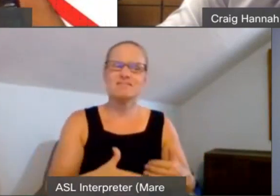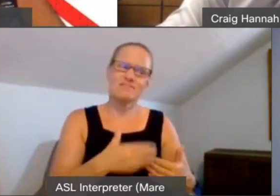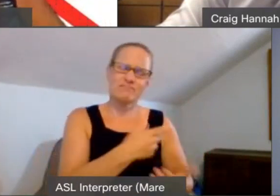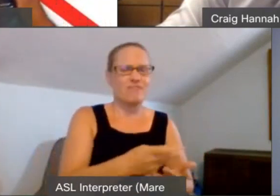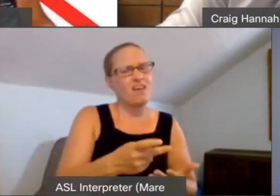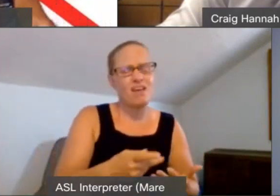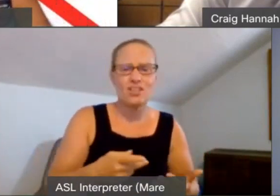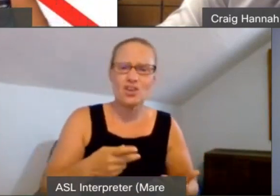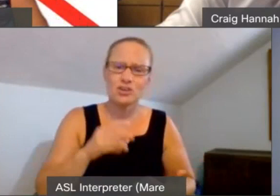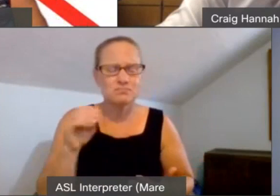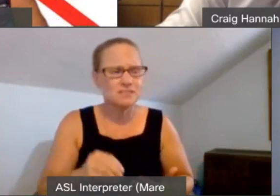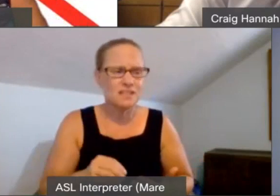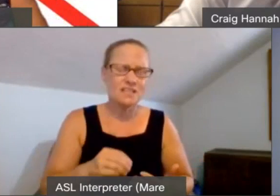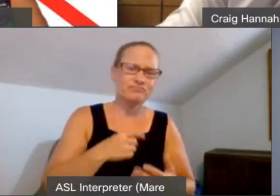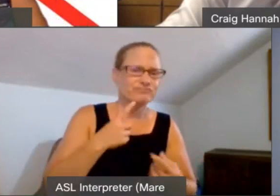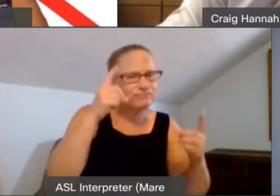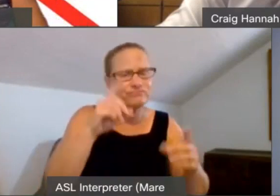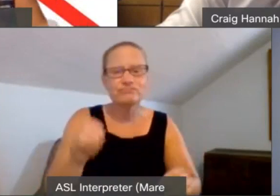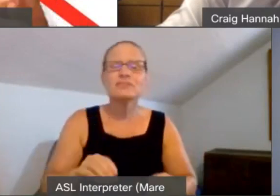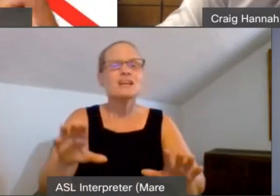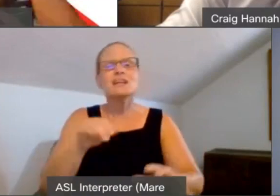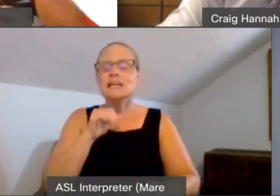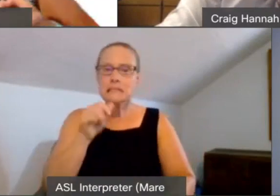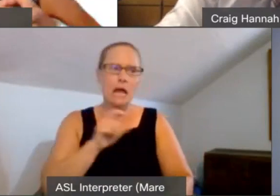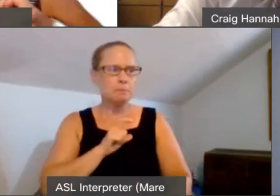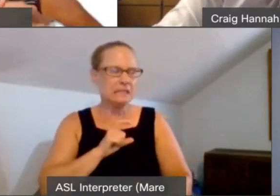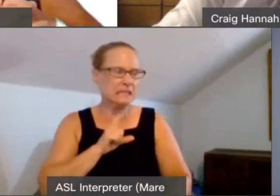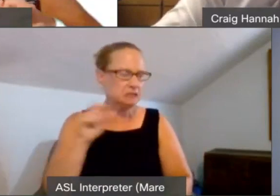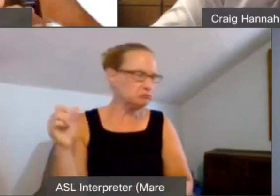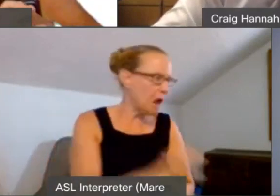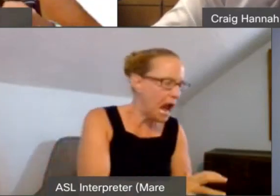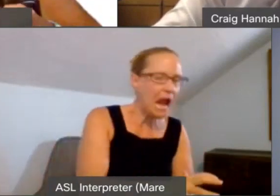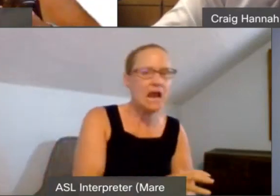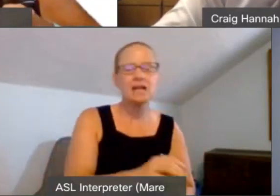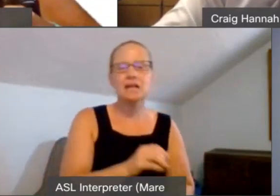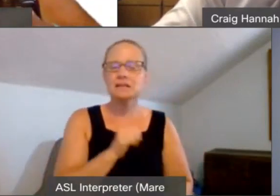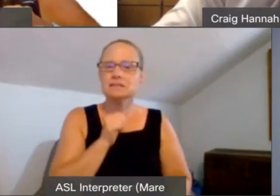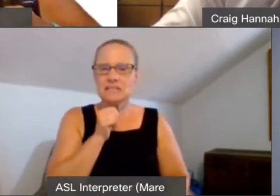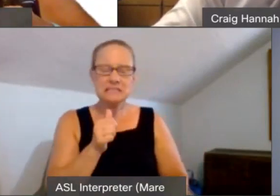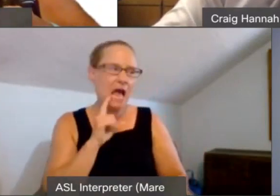It's not a police raid it's a we're making sure you're living in a safe environment, you know, a meeting.